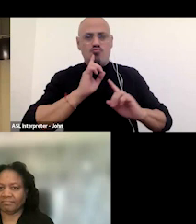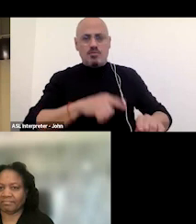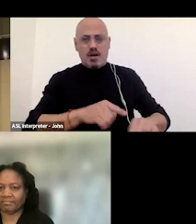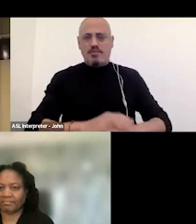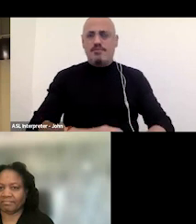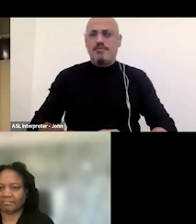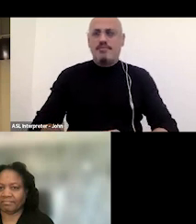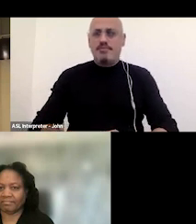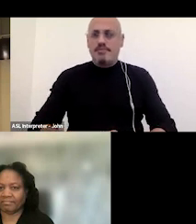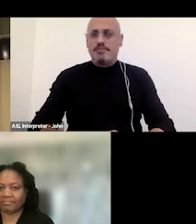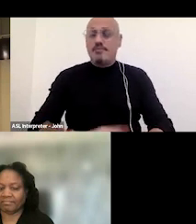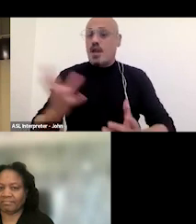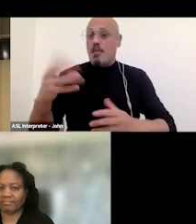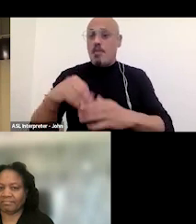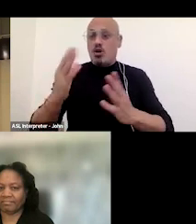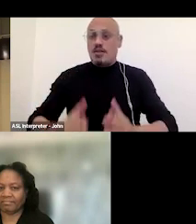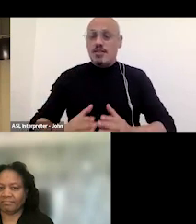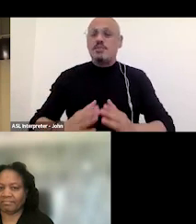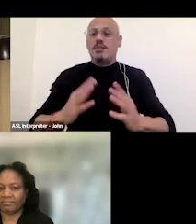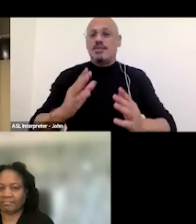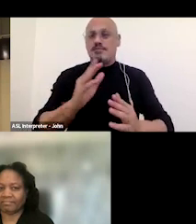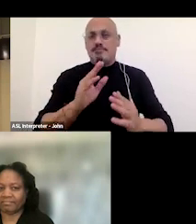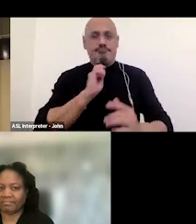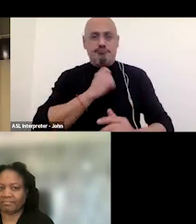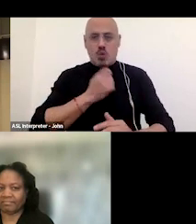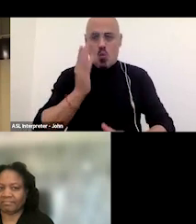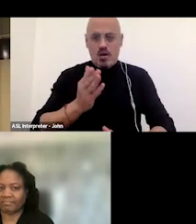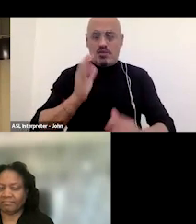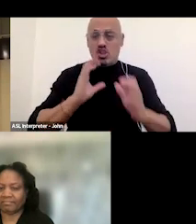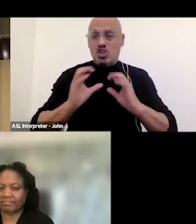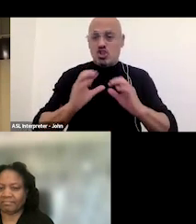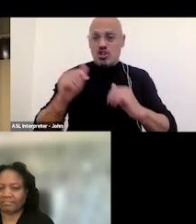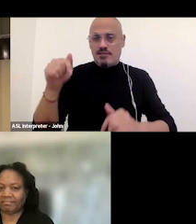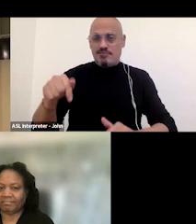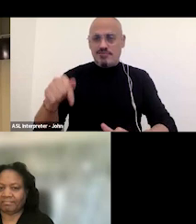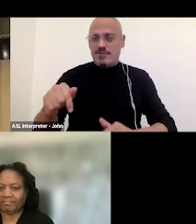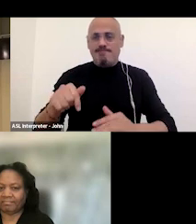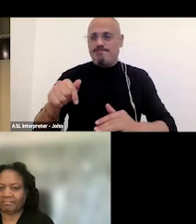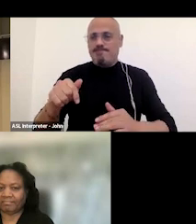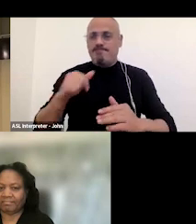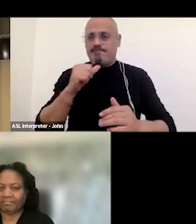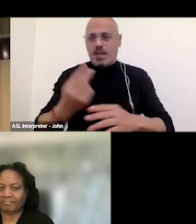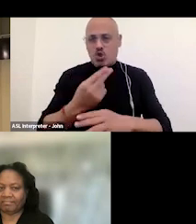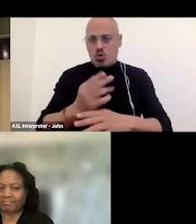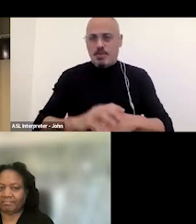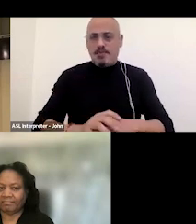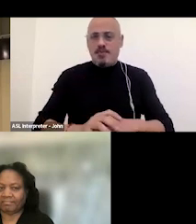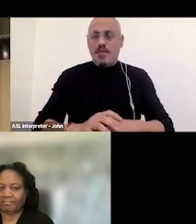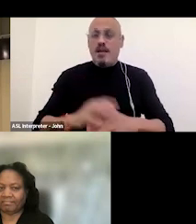So all the participant lines will be muted, and the chat feature is disabled. So there is an evaluation at the end,